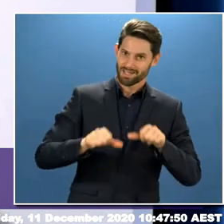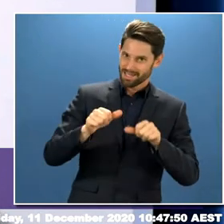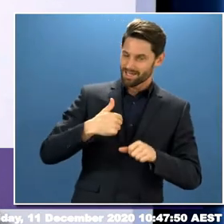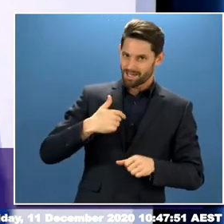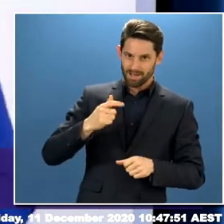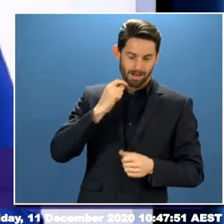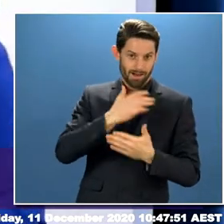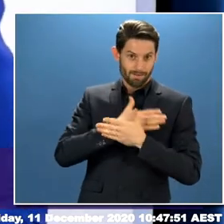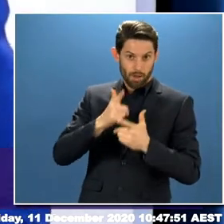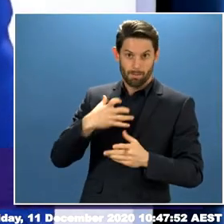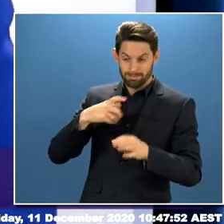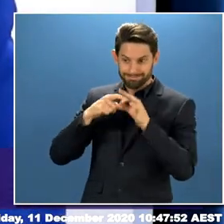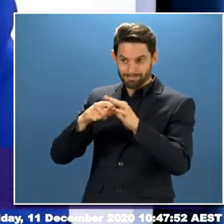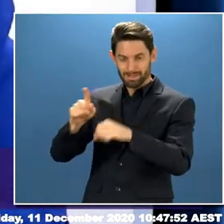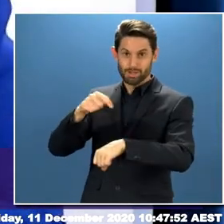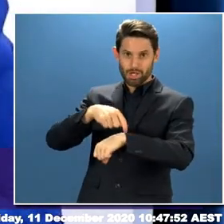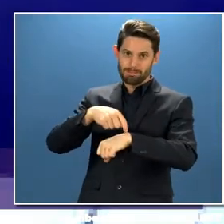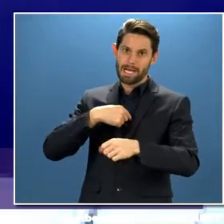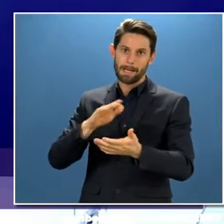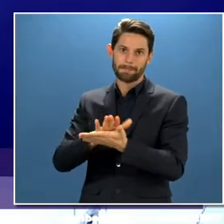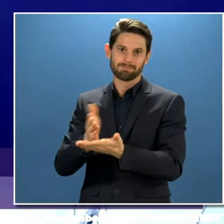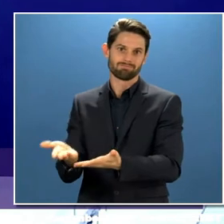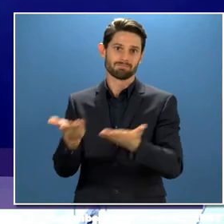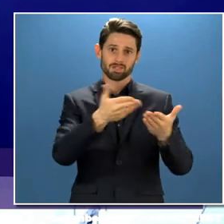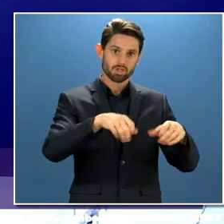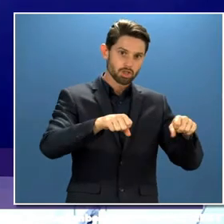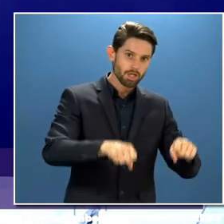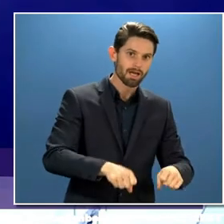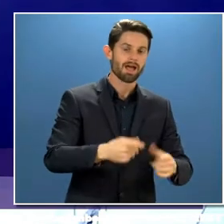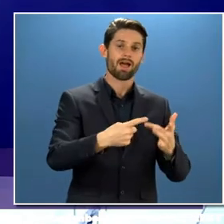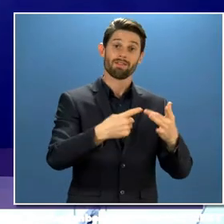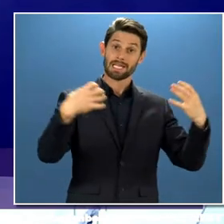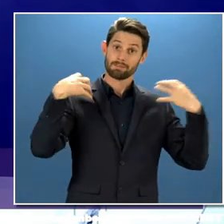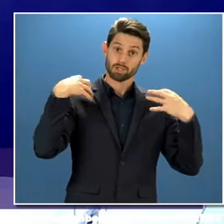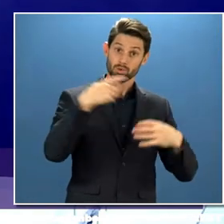I'm conscious, Commissioners, of the time we have available this morning. Thank you.